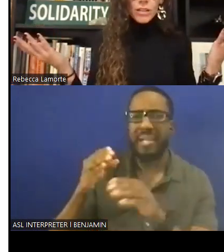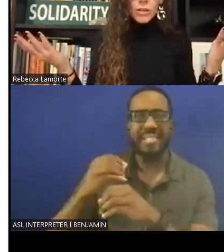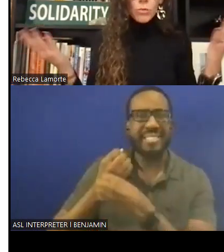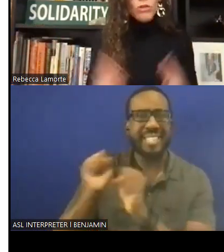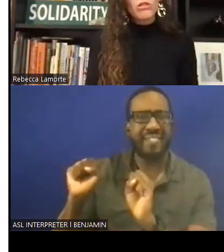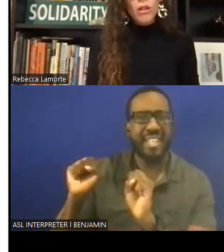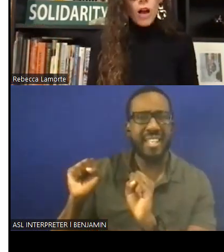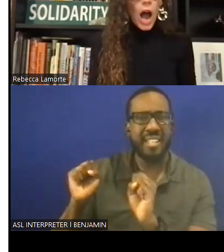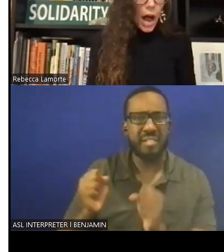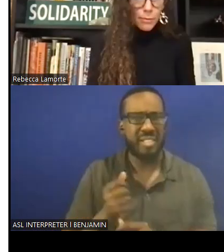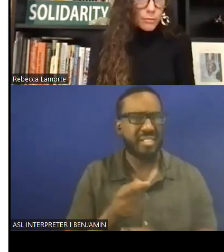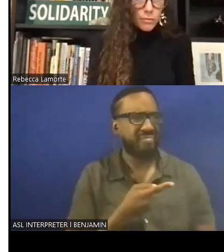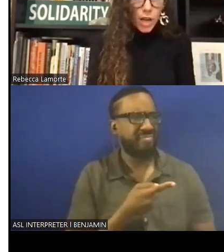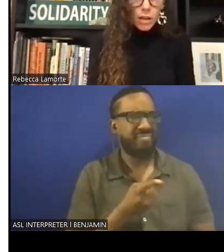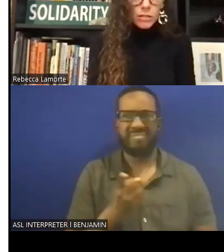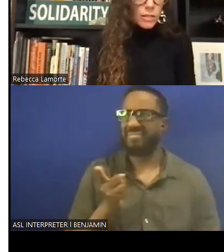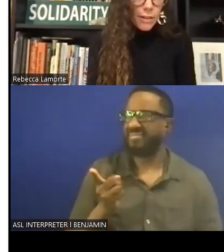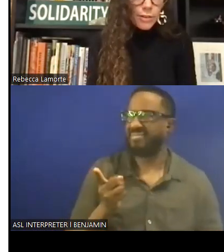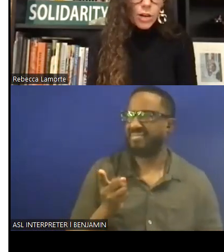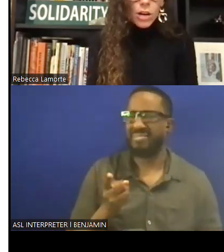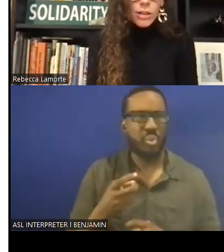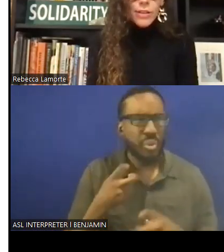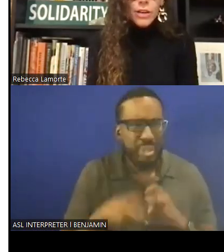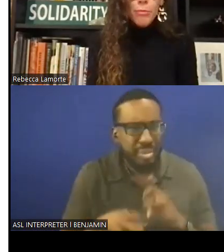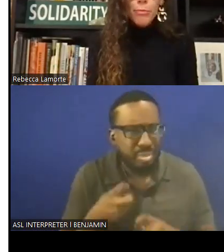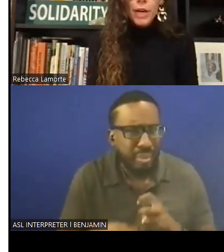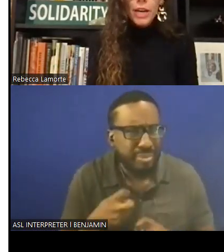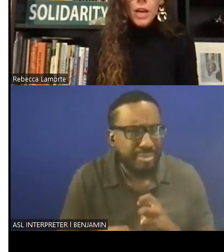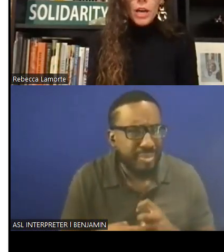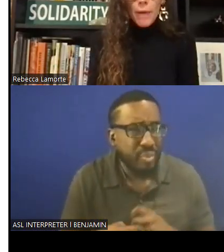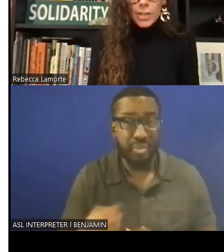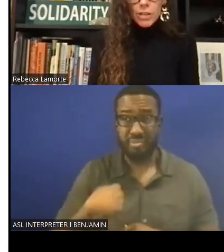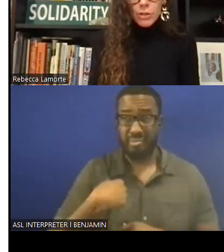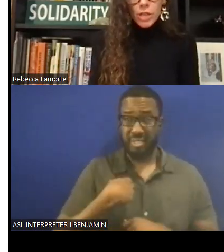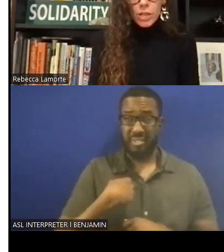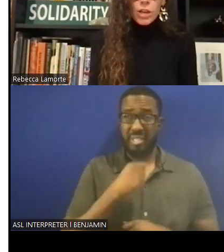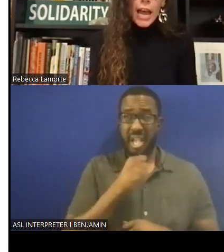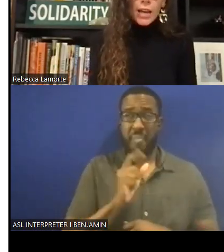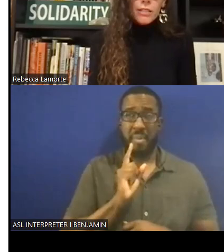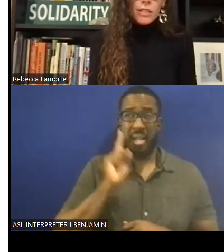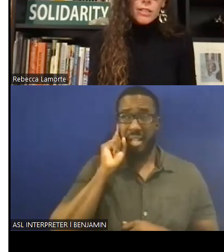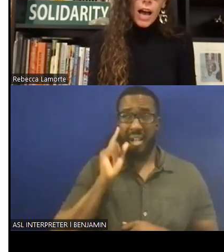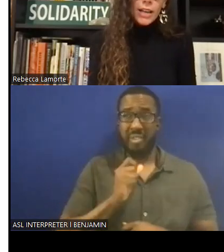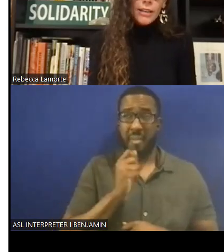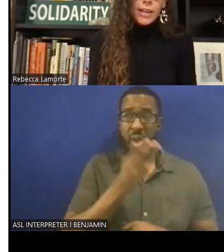Well, I'm not Deaf or hard of hearing, but imagine if you needed your hands to sign,